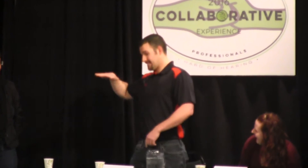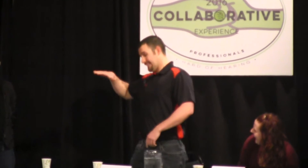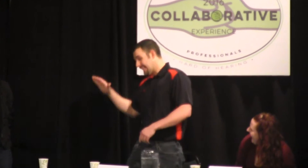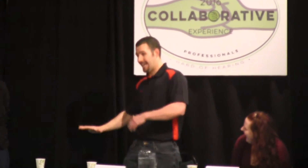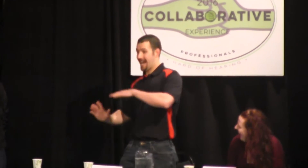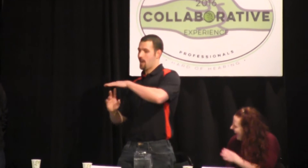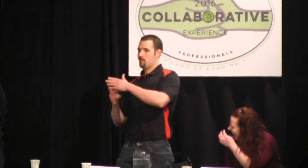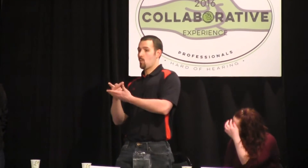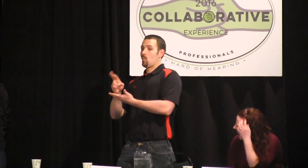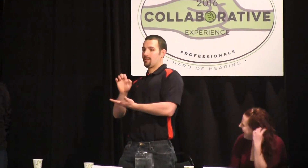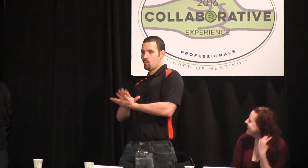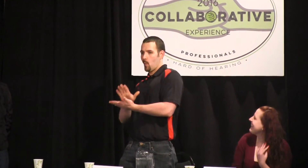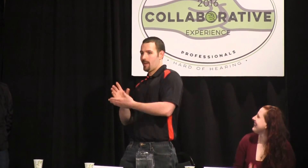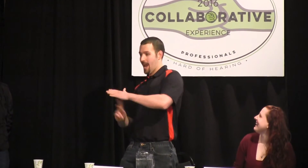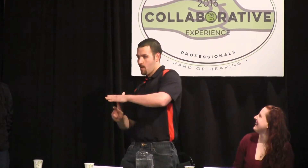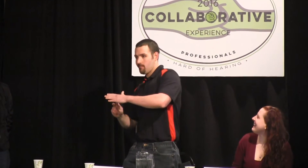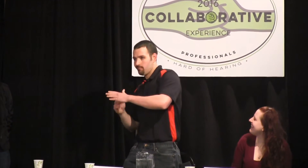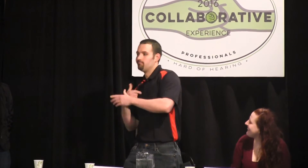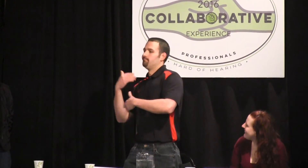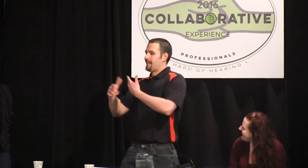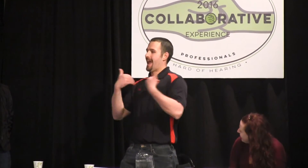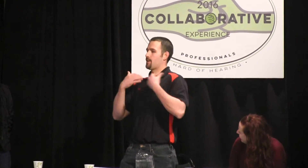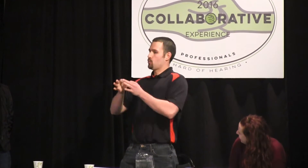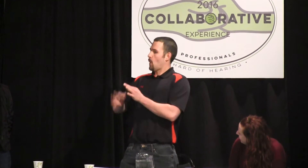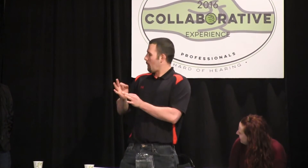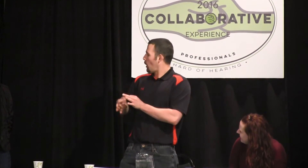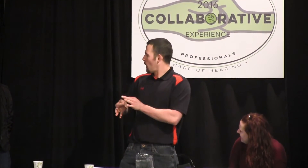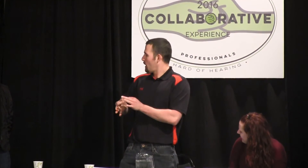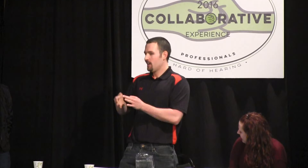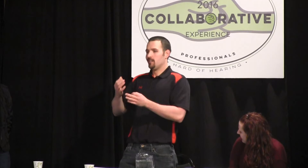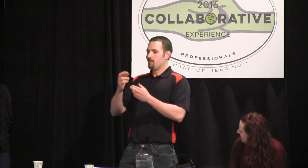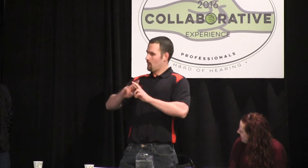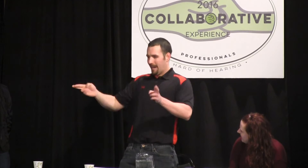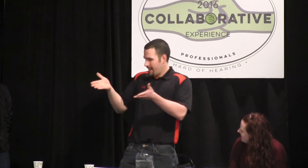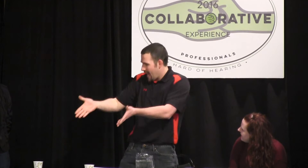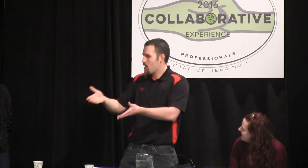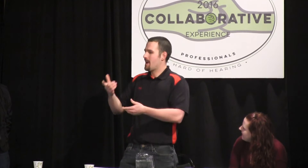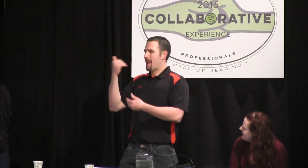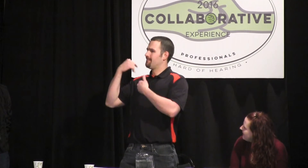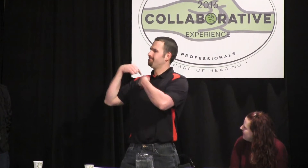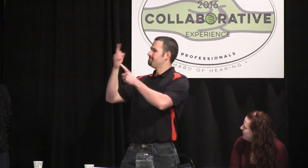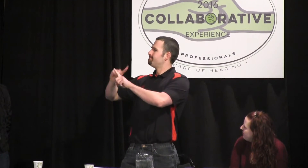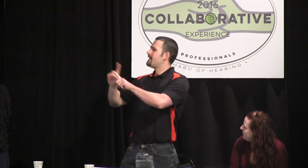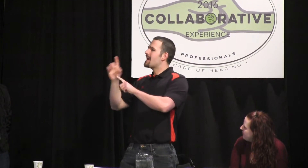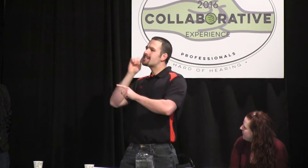I get it Elise. Okay, so from preschool on, I had an interpreter. It was always there